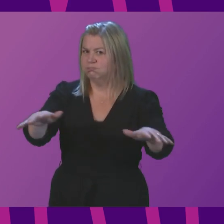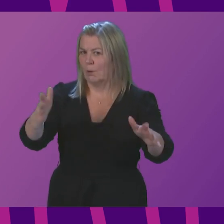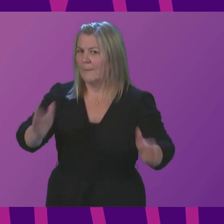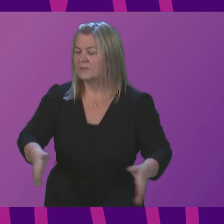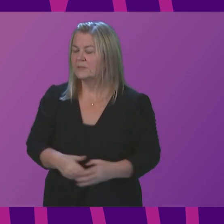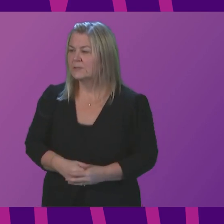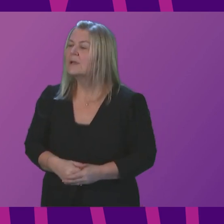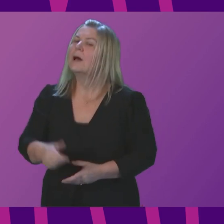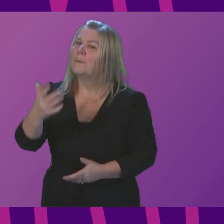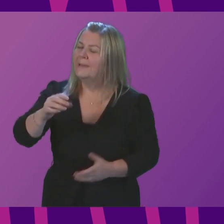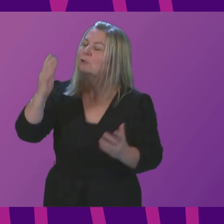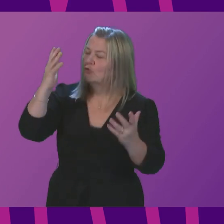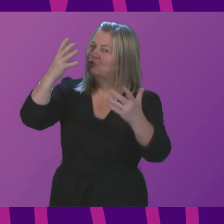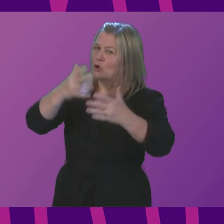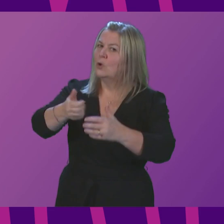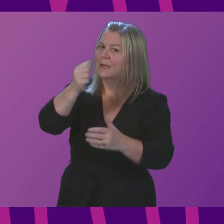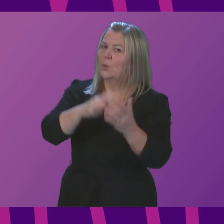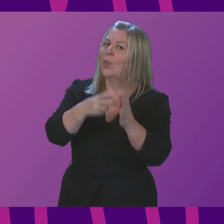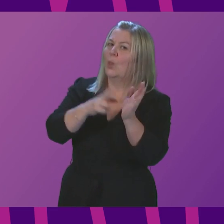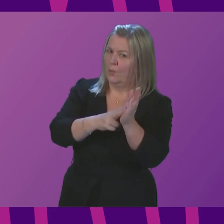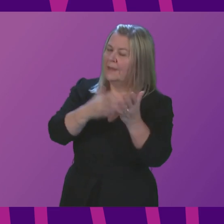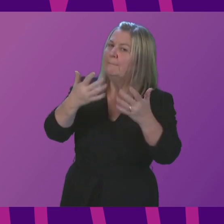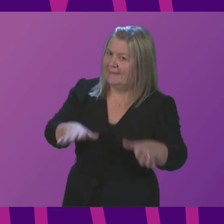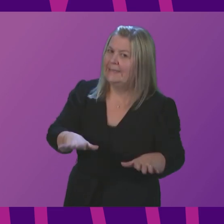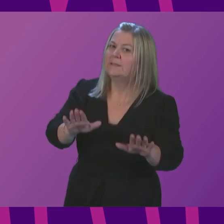the roll-out in Lothian, and officials have been engaging with NHS Lothian, which is making